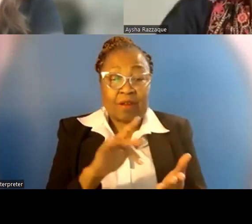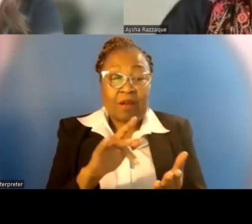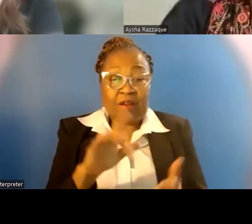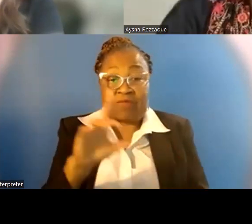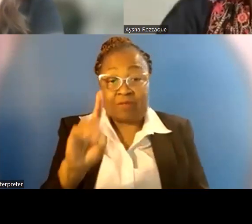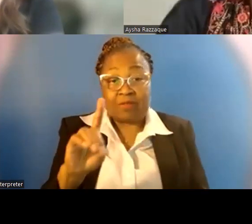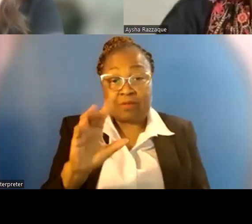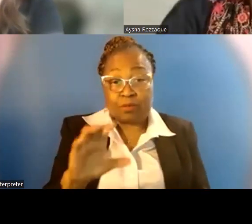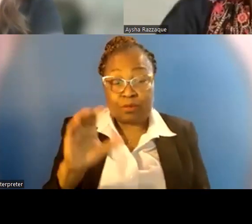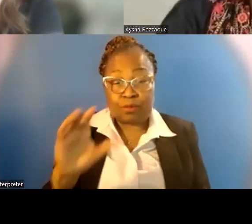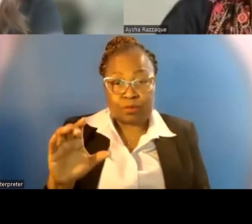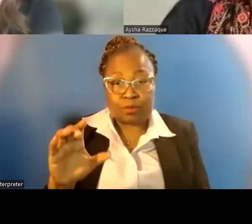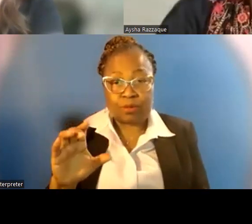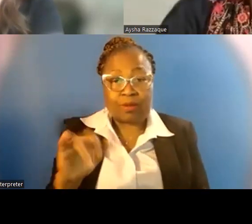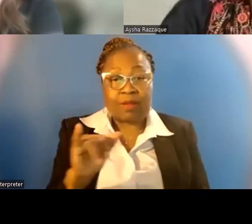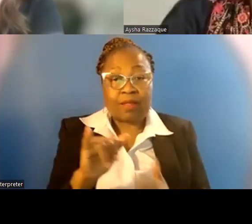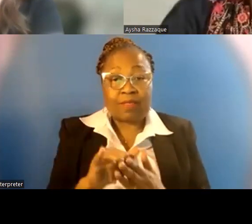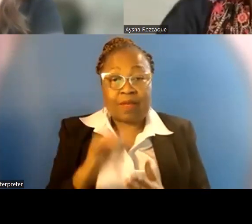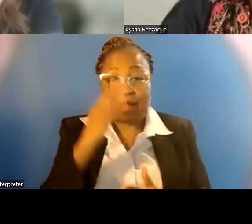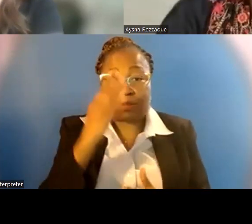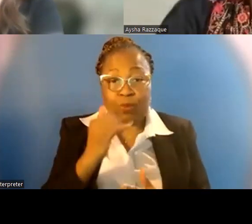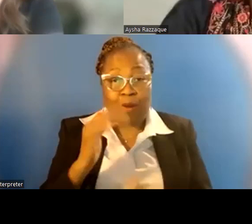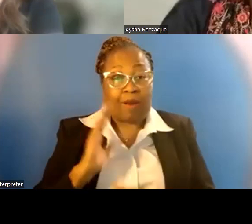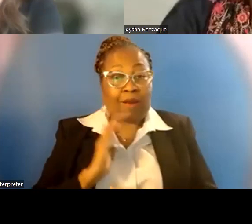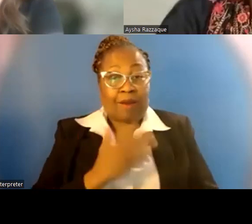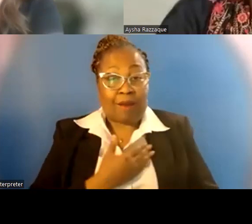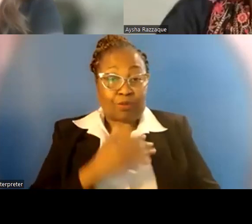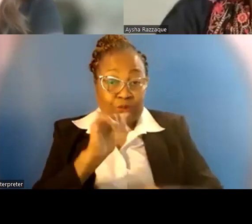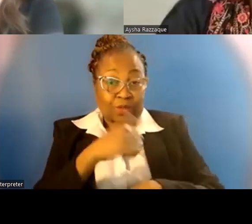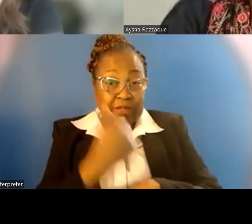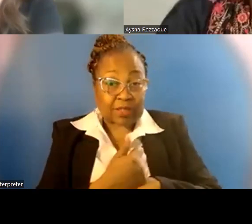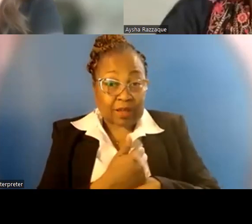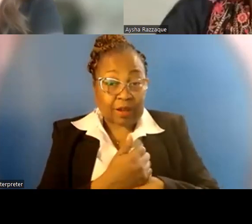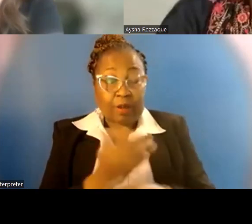And that's why ours came to be was through student activism